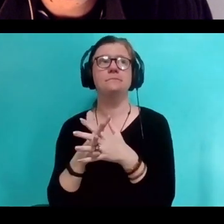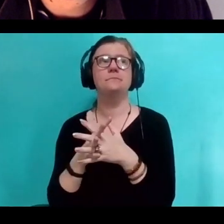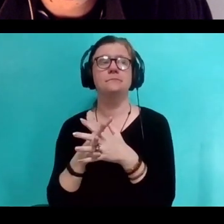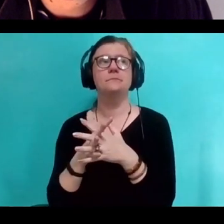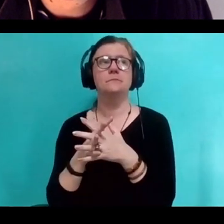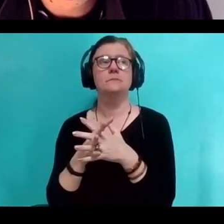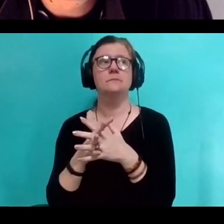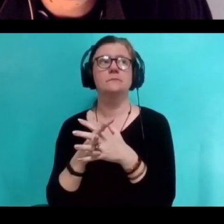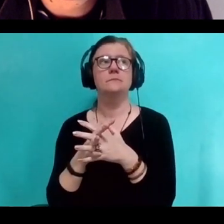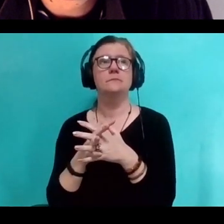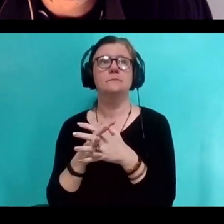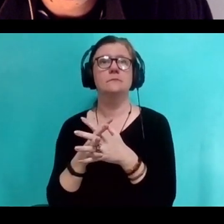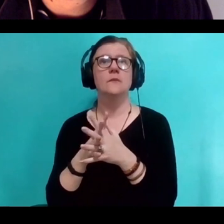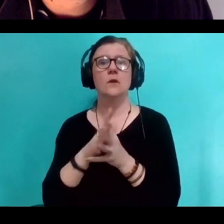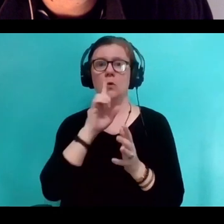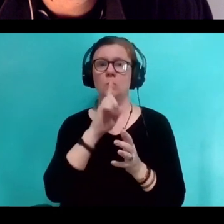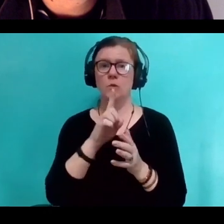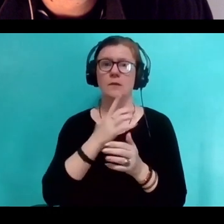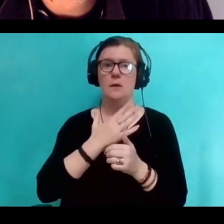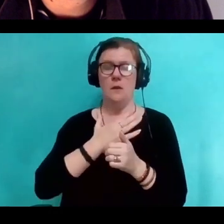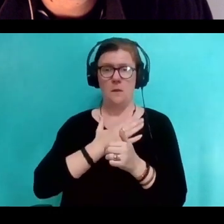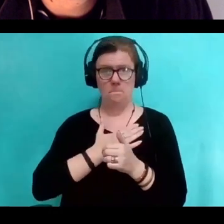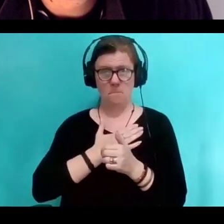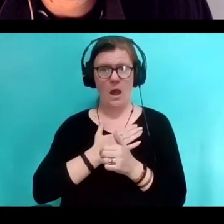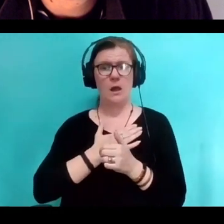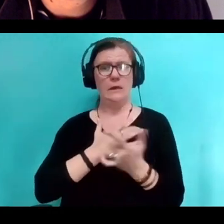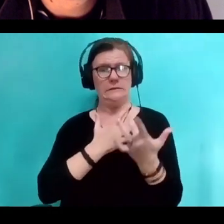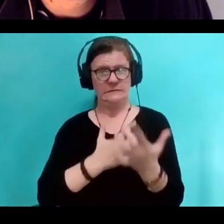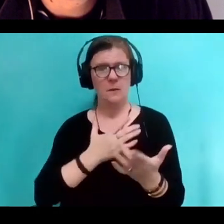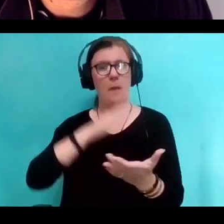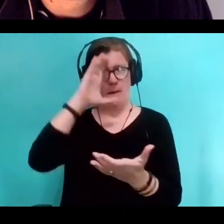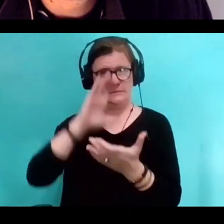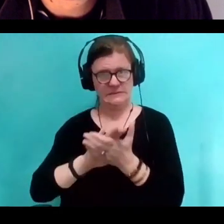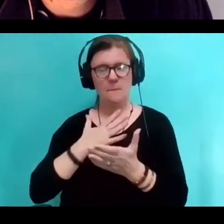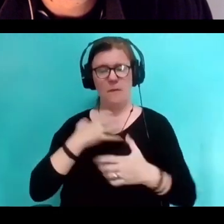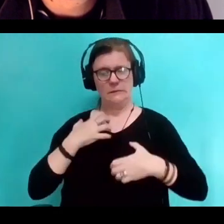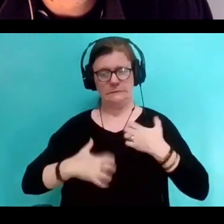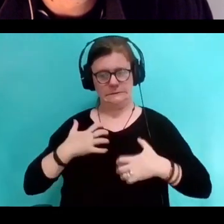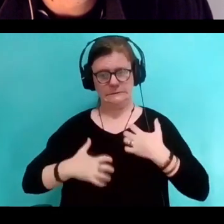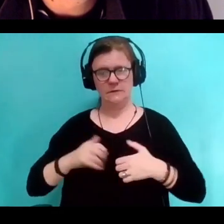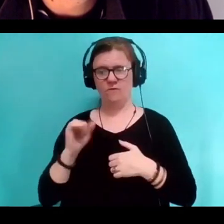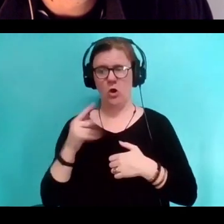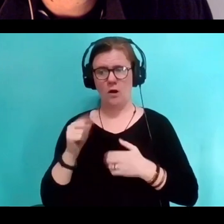where there are people missing from art history that's my grappling. My grappling with art history is who's not in it,